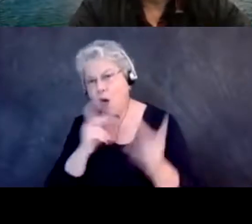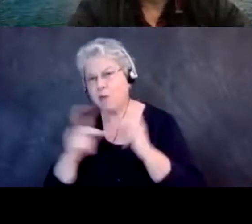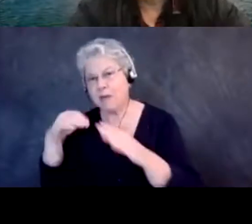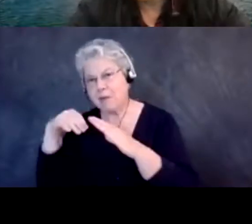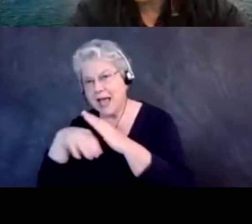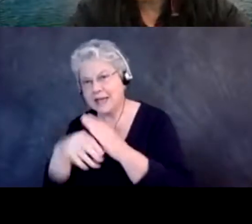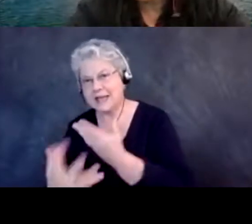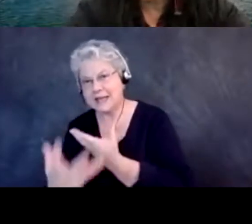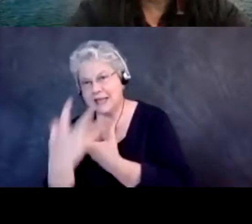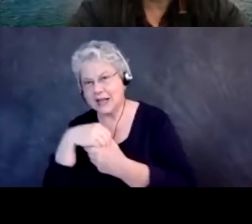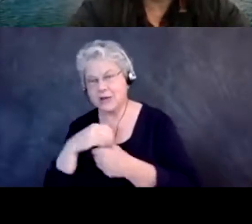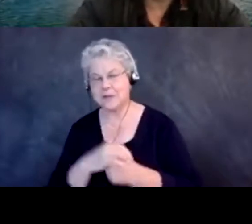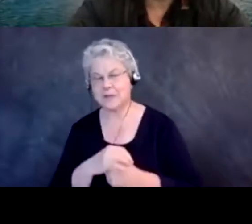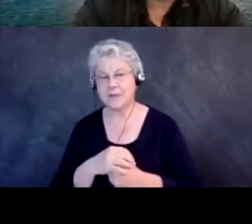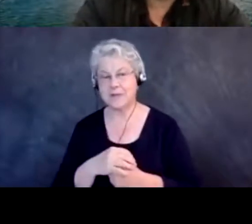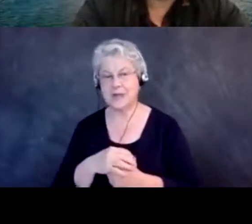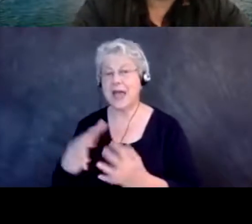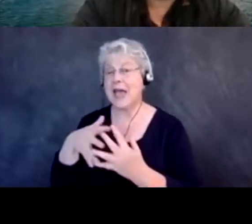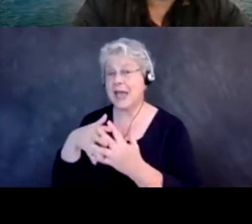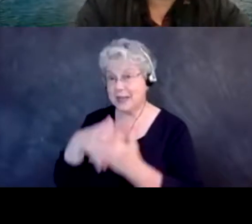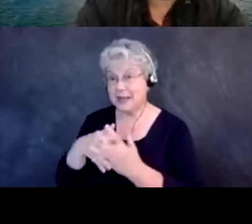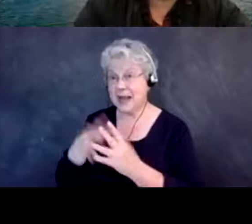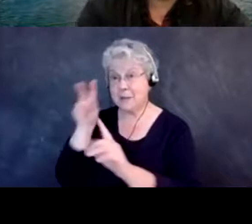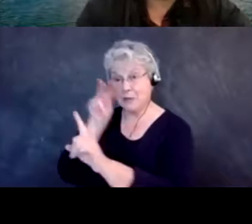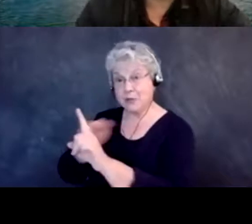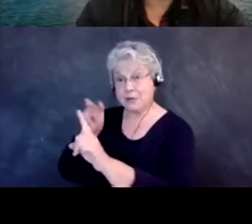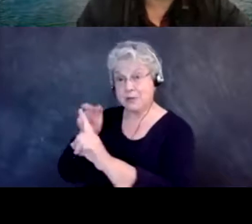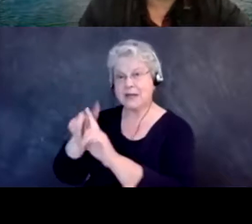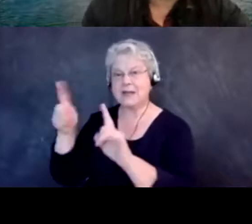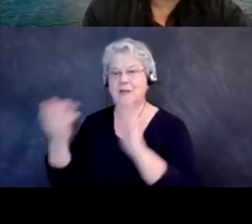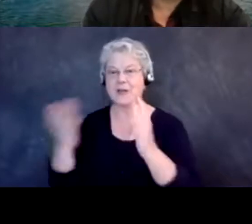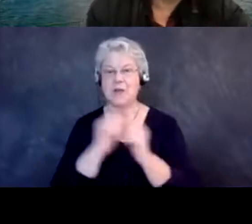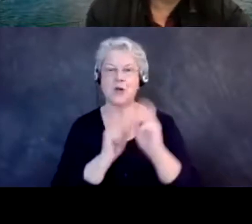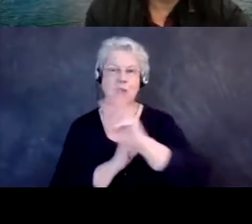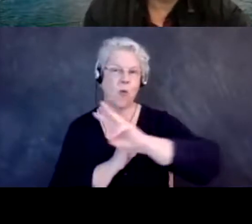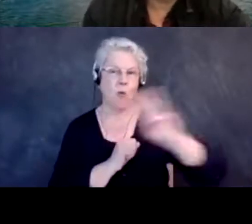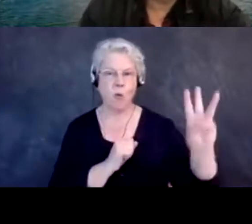Indigenous worldviews differs from the westernized view. Correct. Can I have my next bullet please?